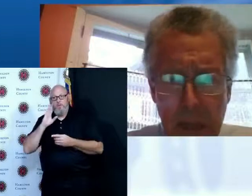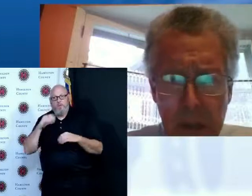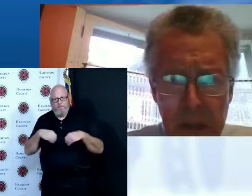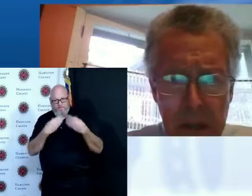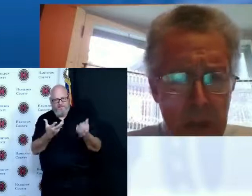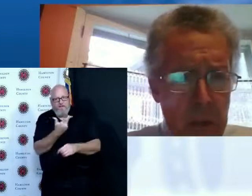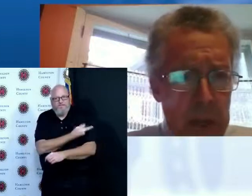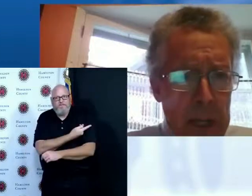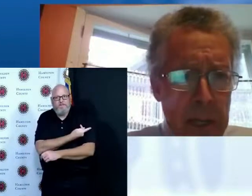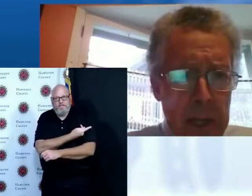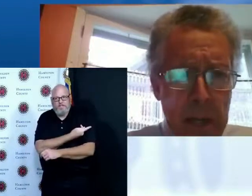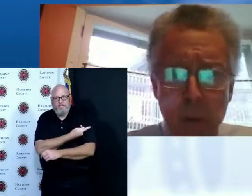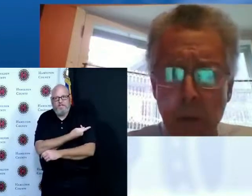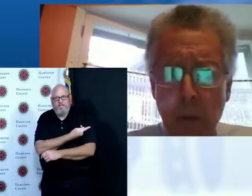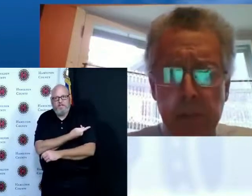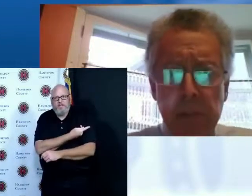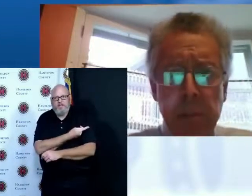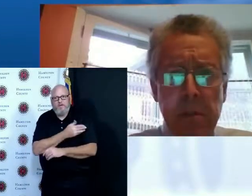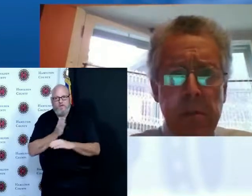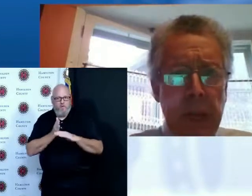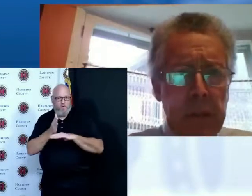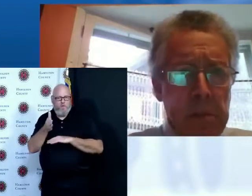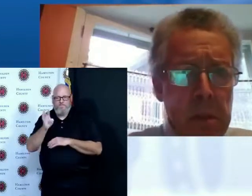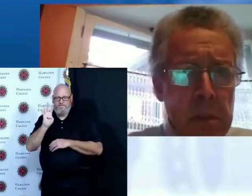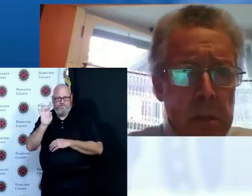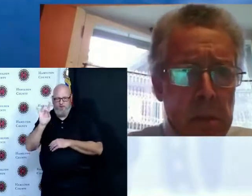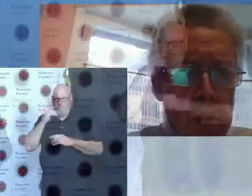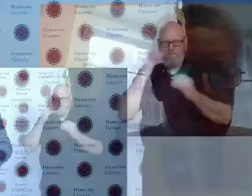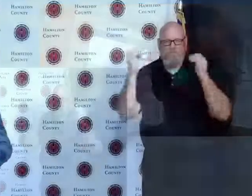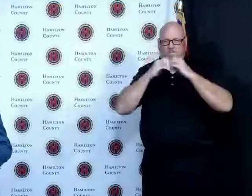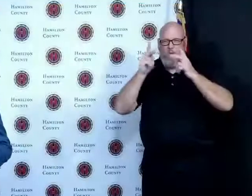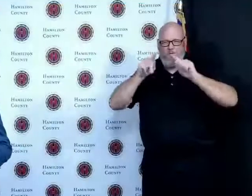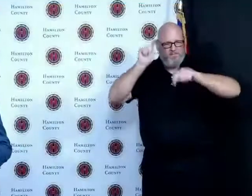I'm going to step out of the way I might have a couple more questions but thank you thanks